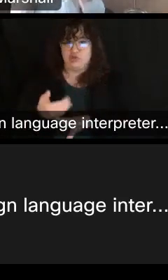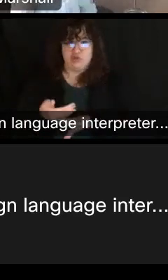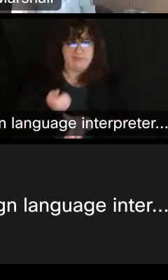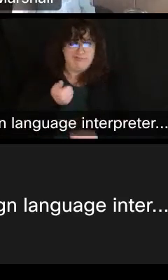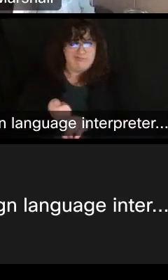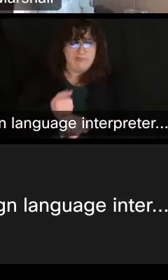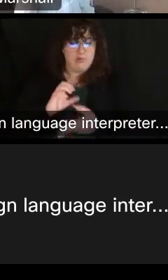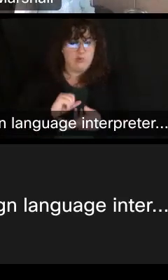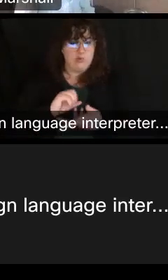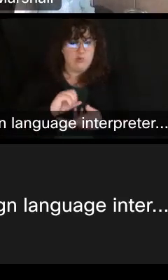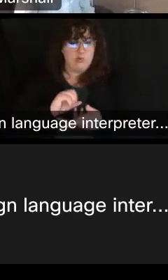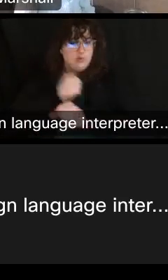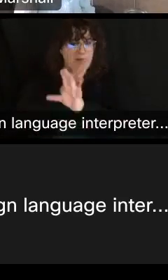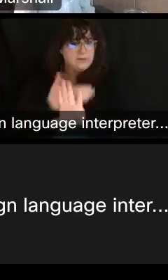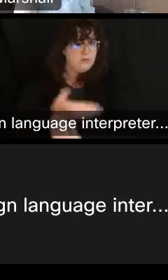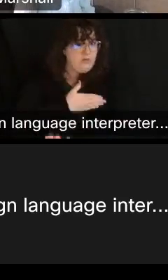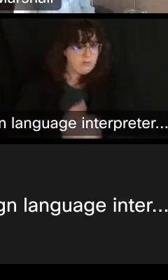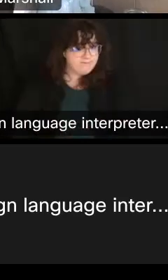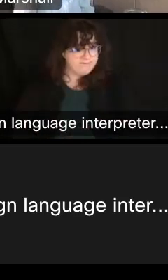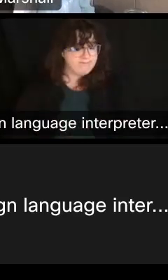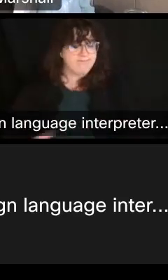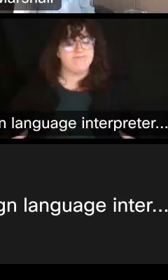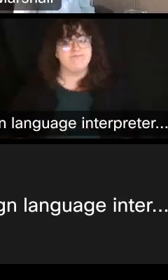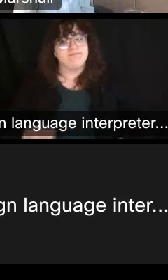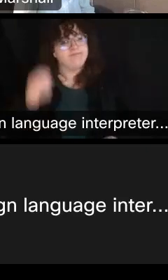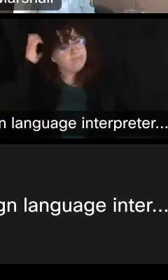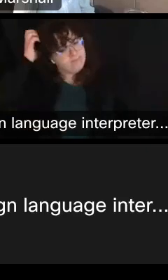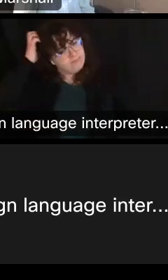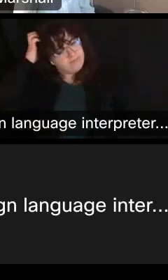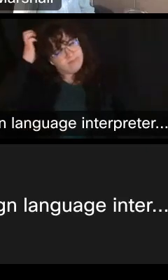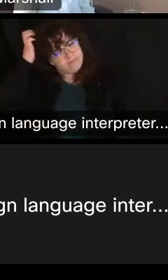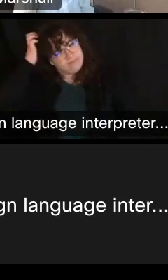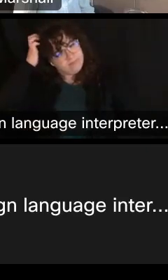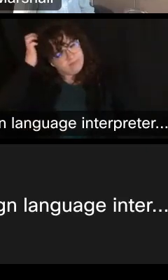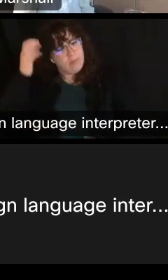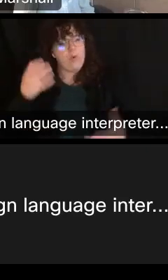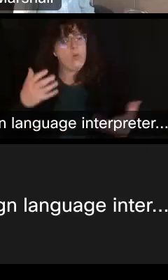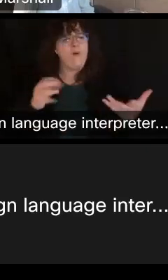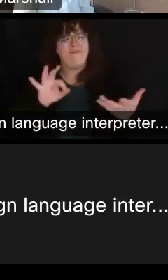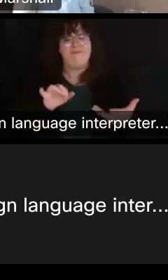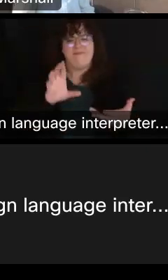the example I just gave you, what factors make it worse or precipitate a crisis? Well,